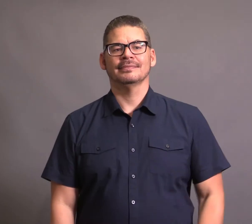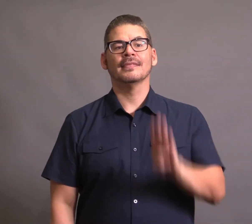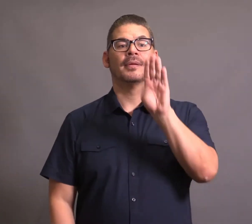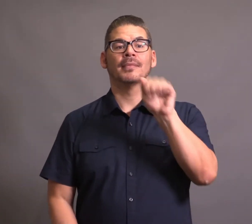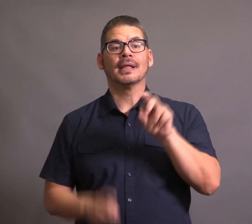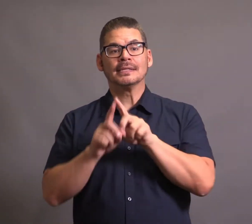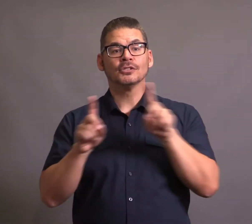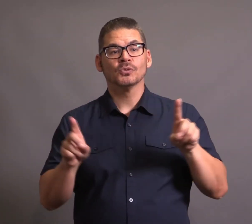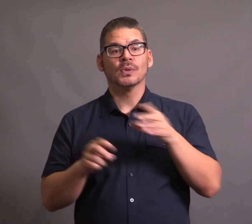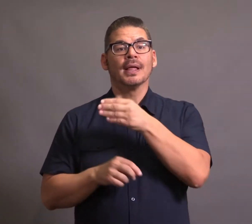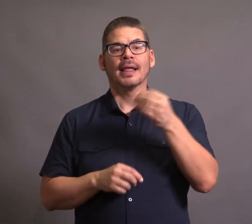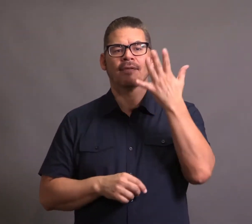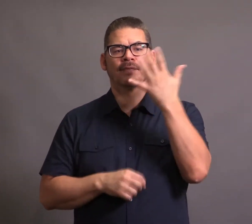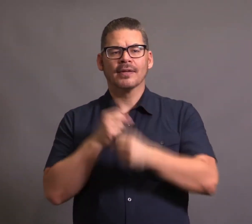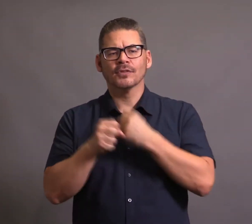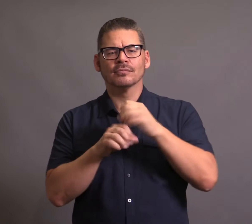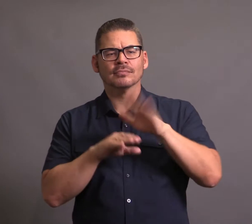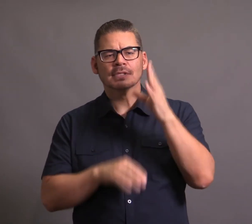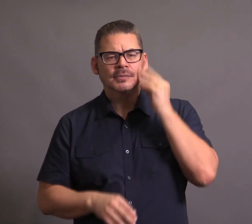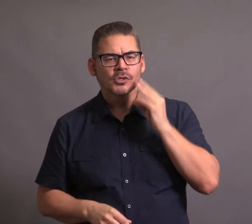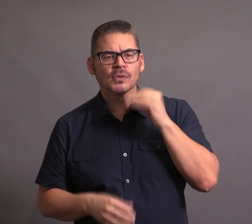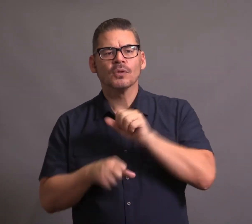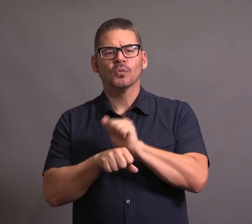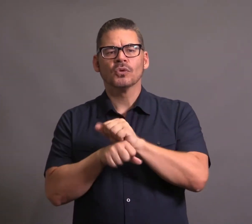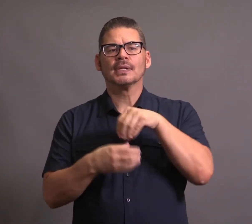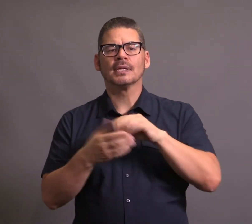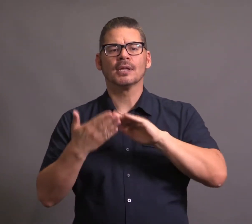Bachelor’s degree and five years of equivalent experience working in community